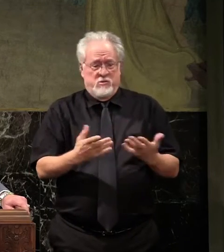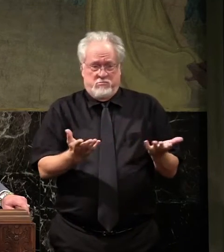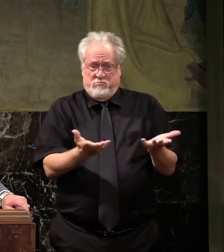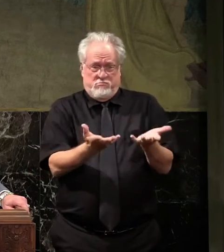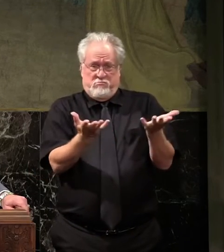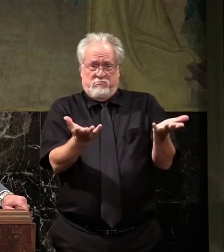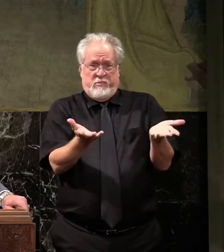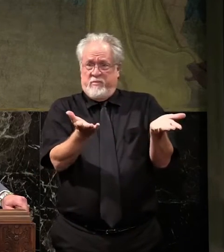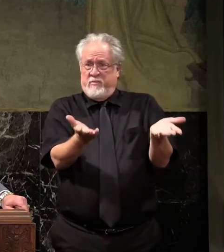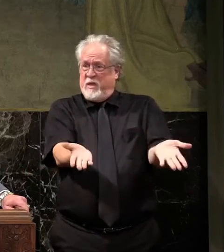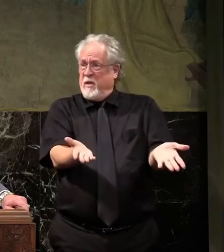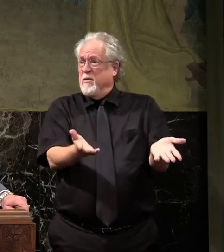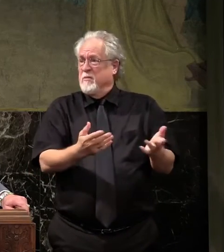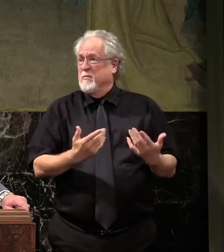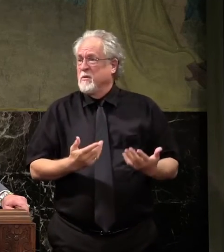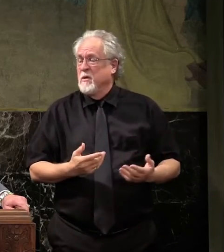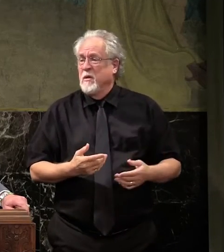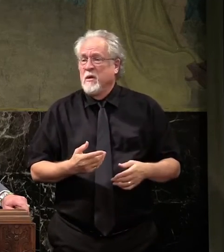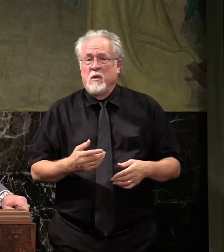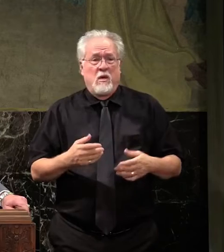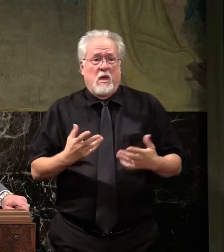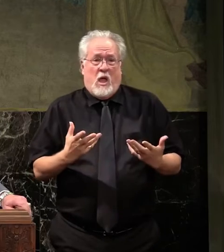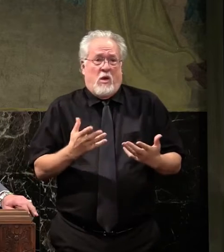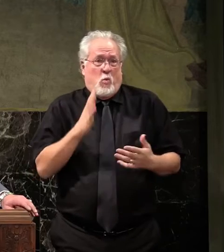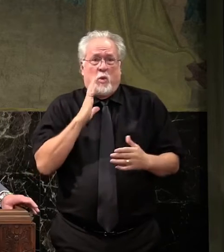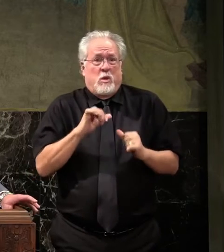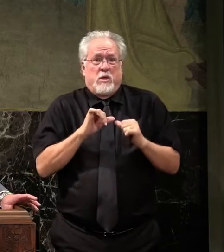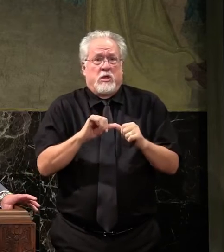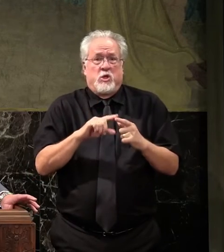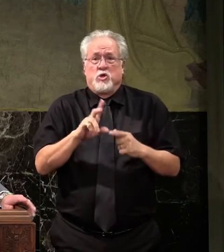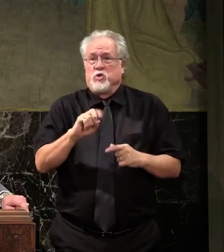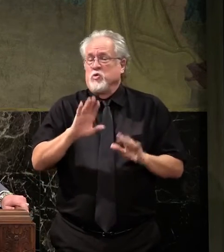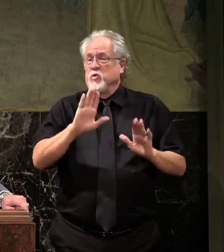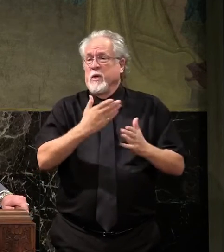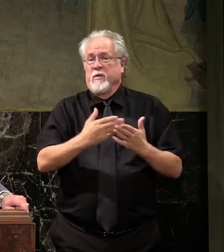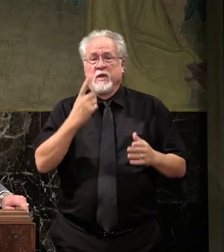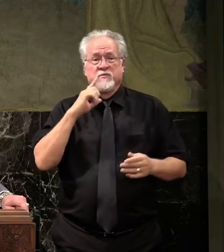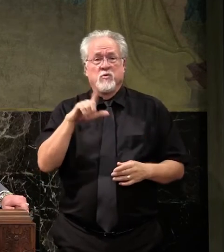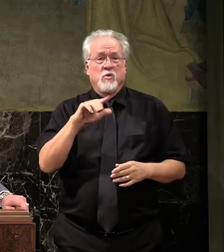configured at this time and we're going to continue to do great things for the state of Louisiana.